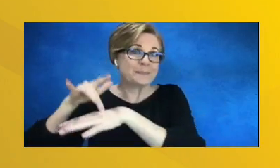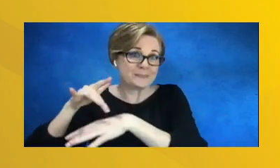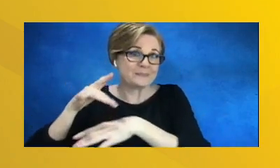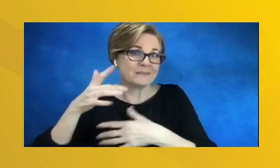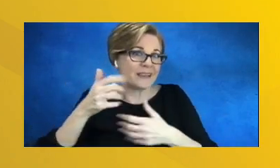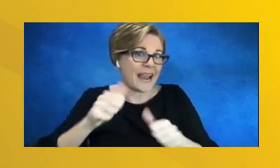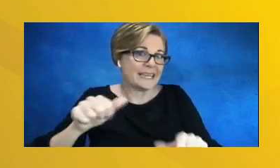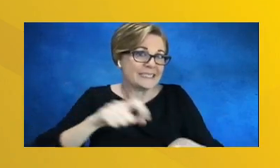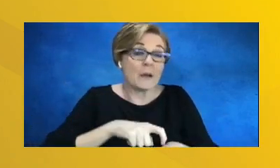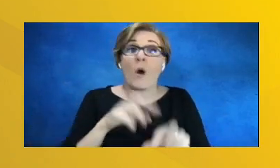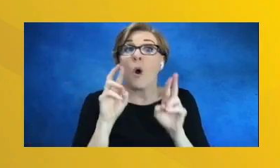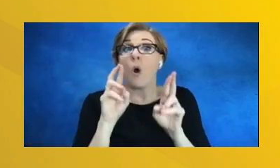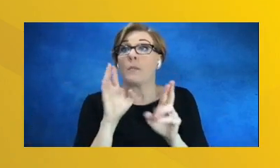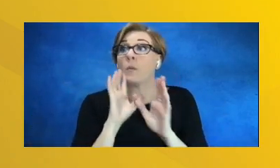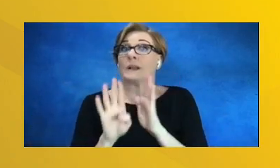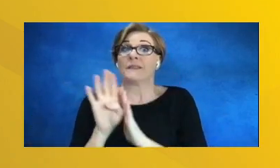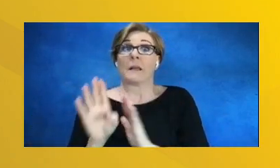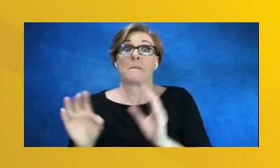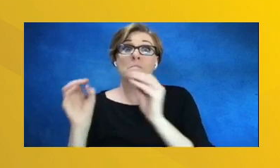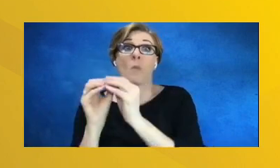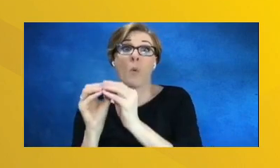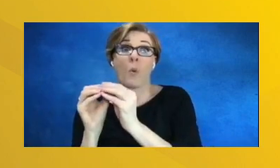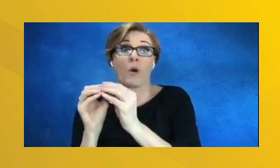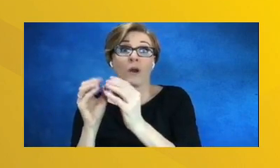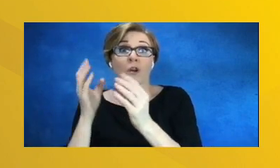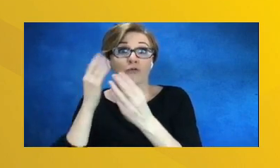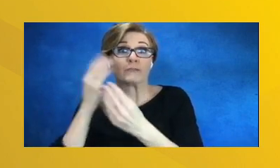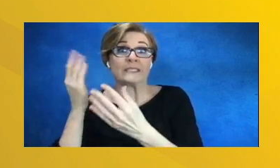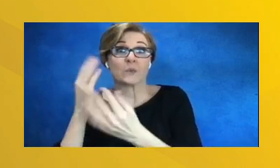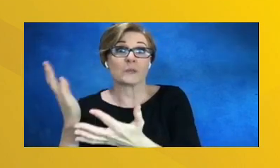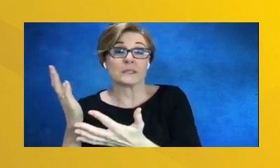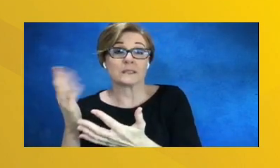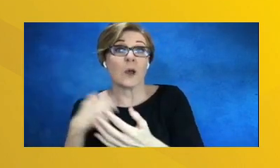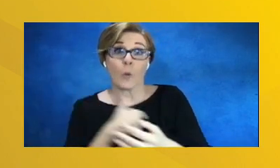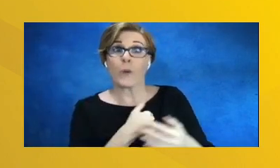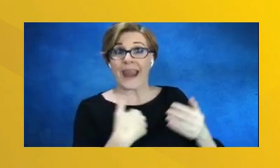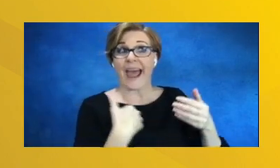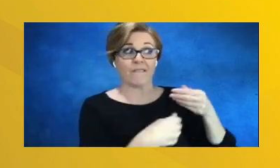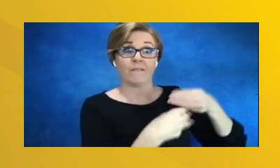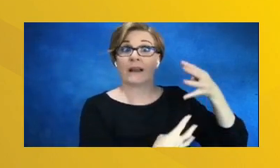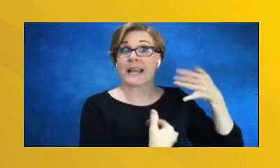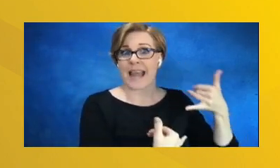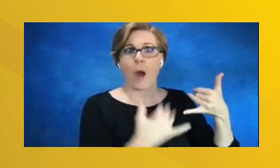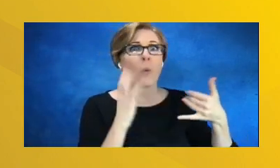So we have these ones now, but we're going to keep adding on additional ones, so look out for those.